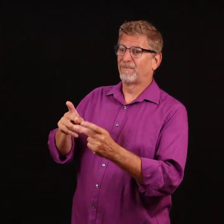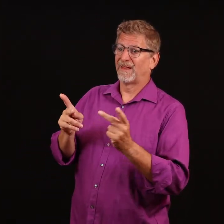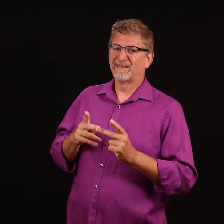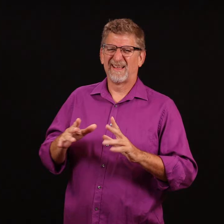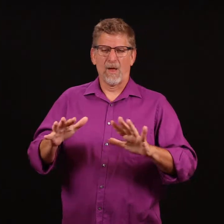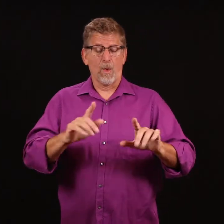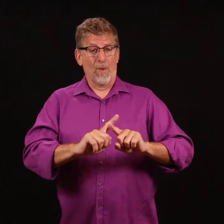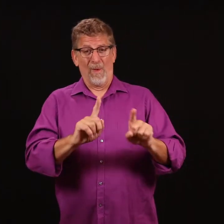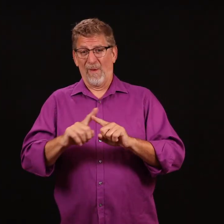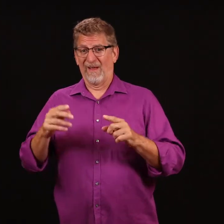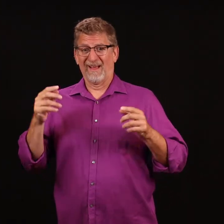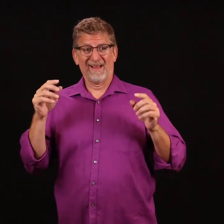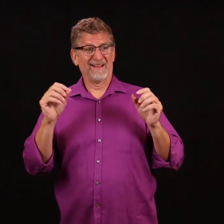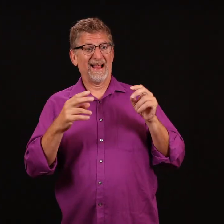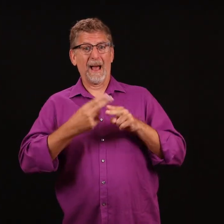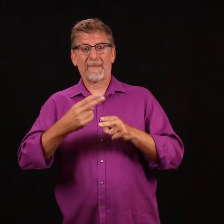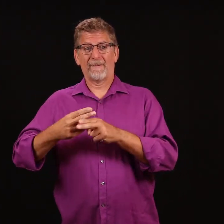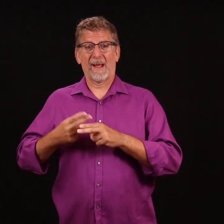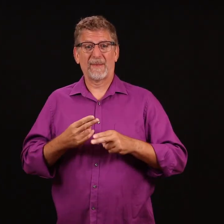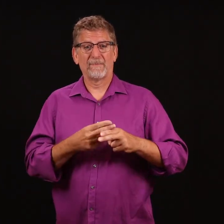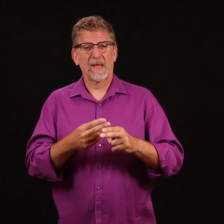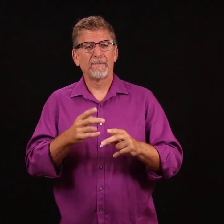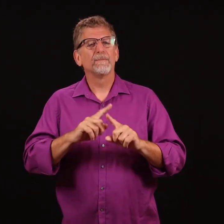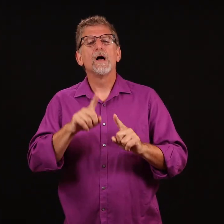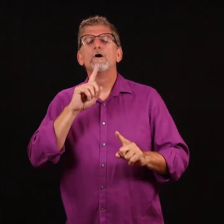the voting place,' to cover all of those different terms.